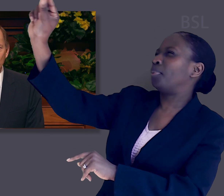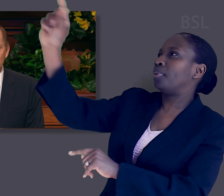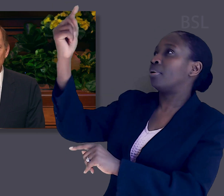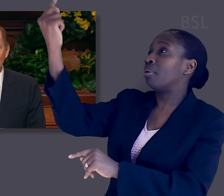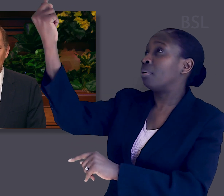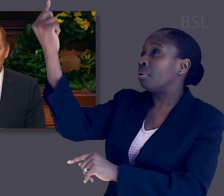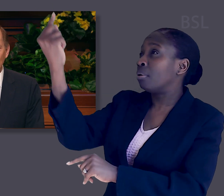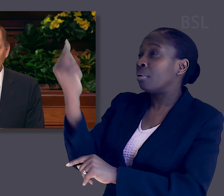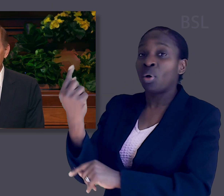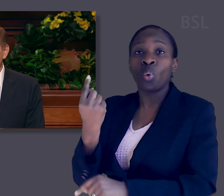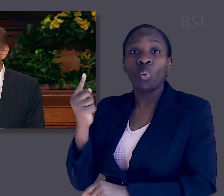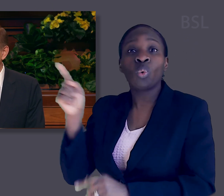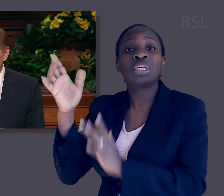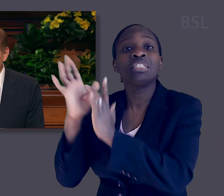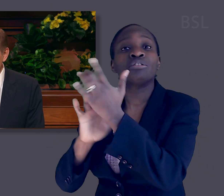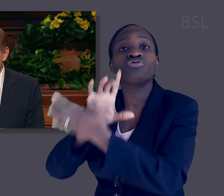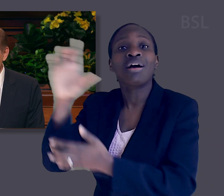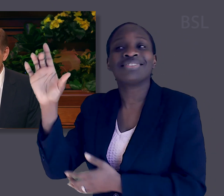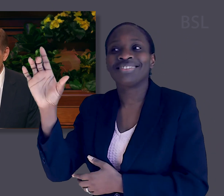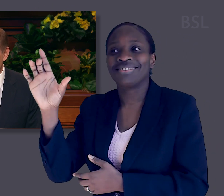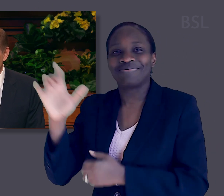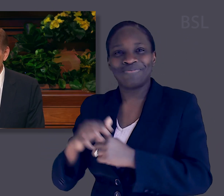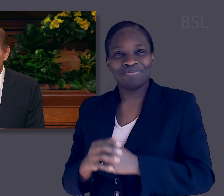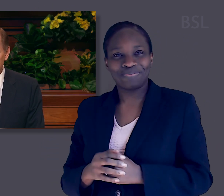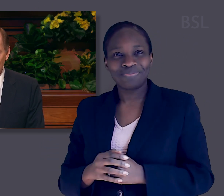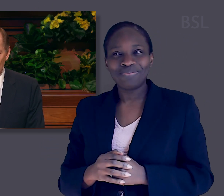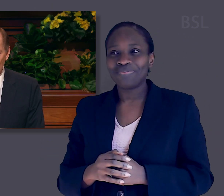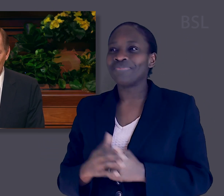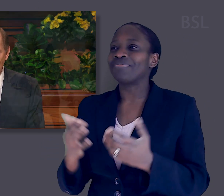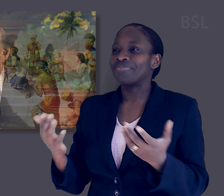to extend the most beautiful Easter invitation: